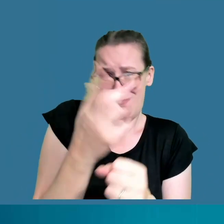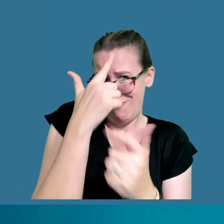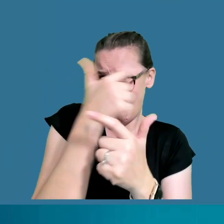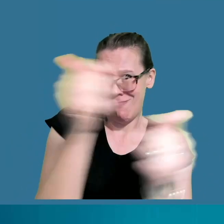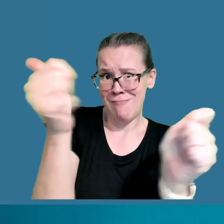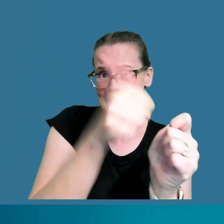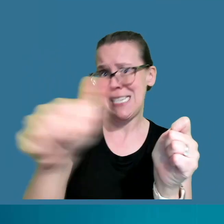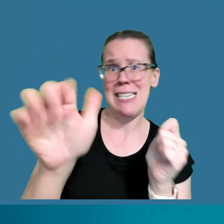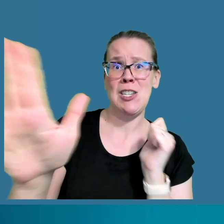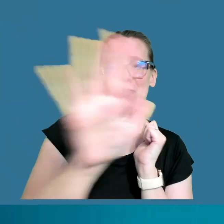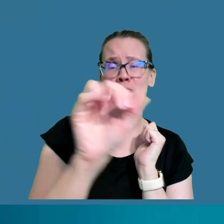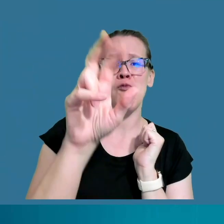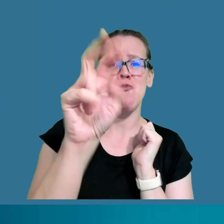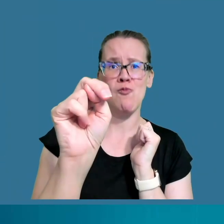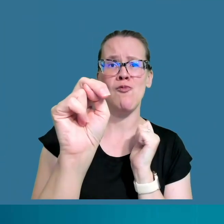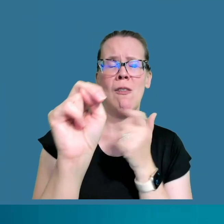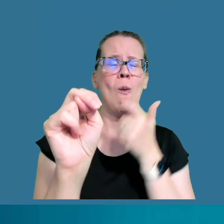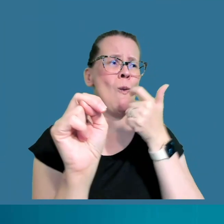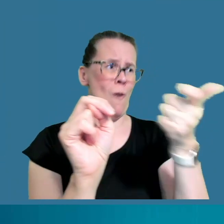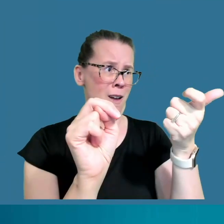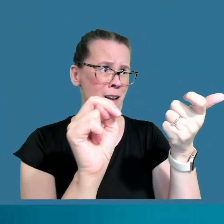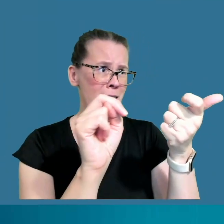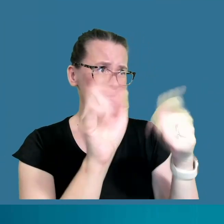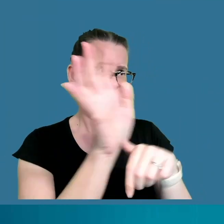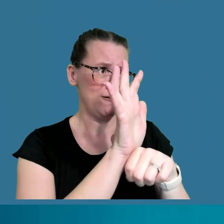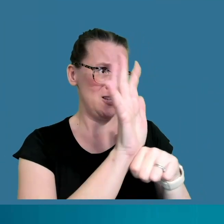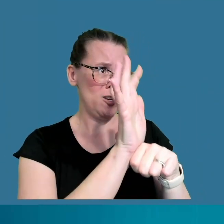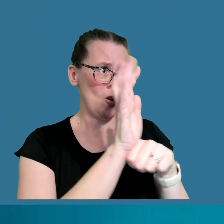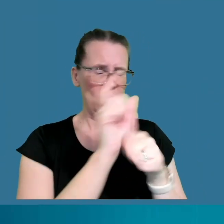And if you don't want to use this pattern, use whatever you want to. Use-- just watch